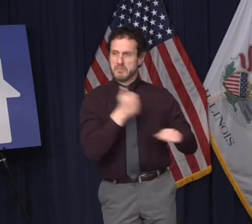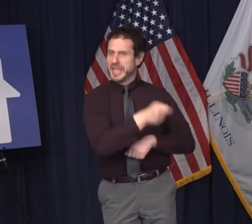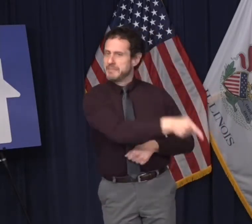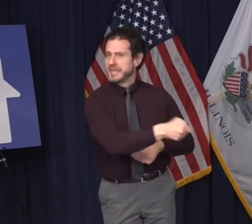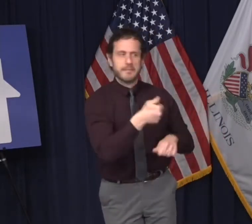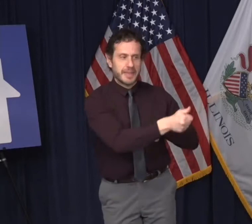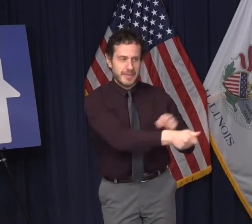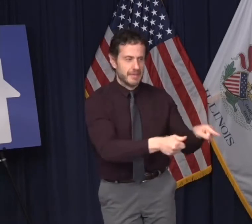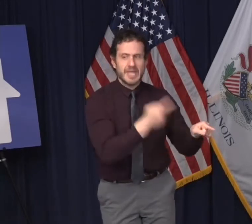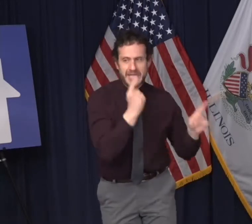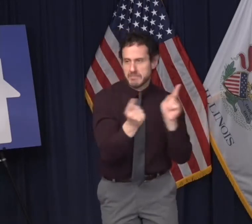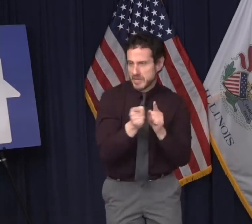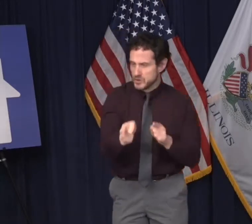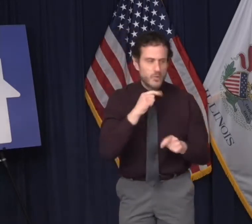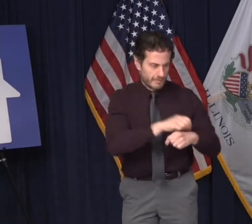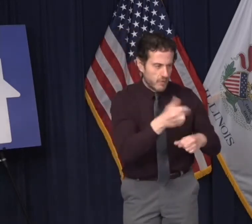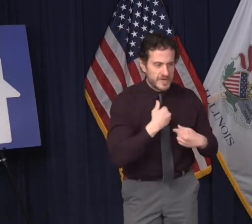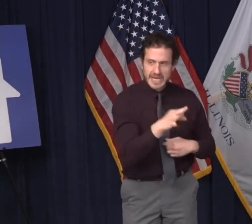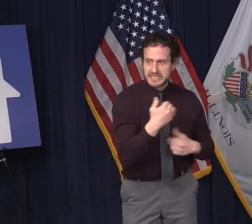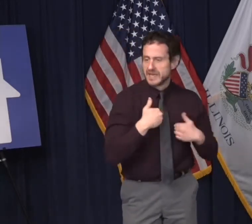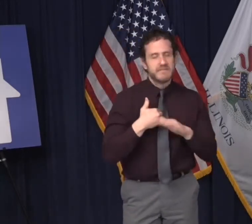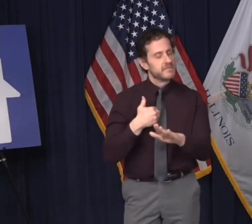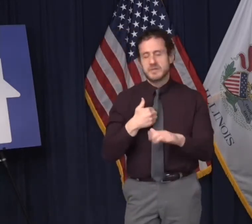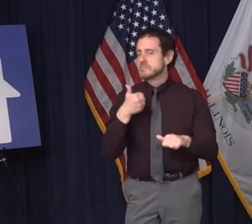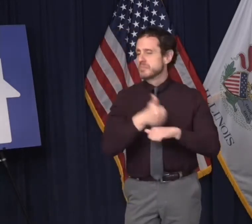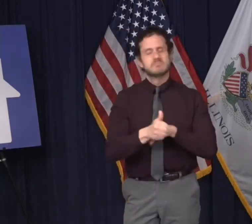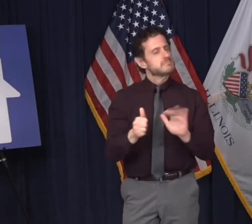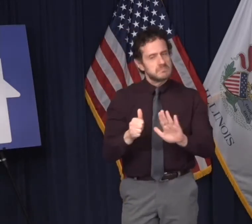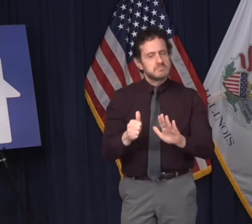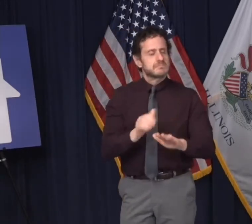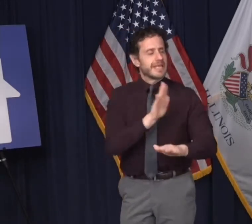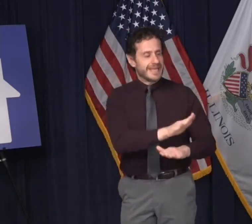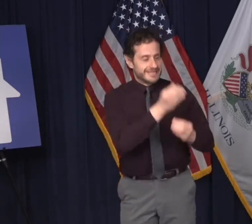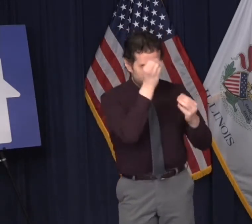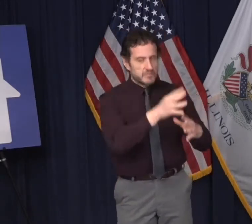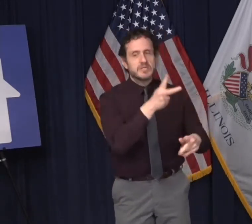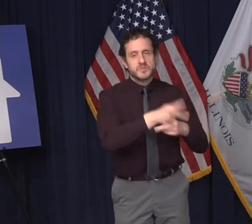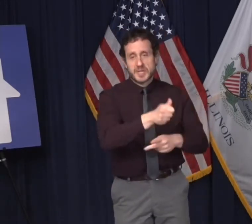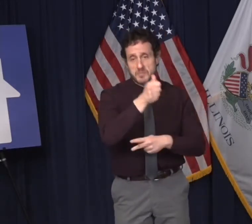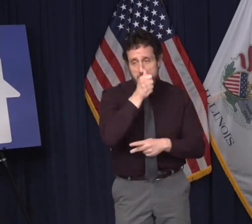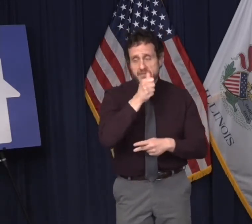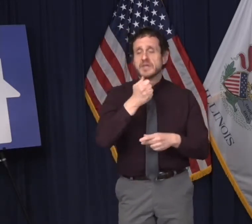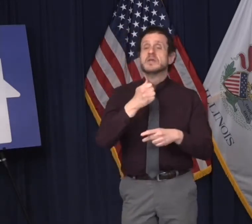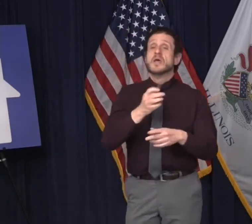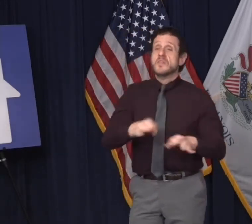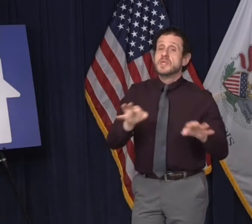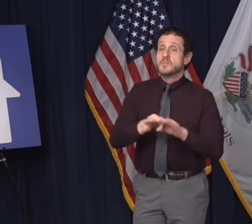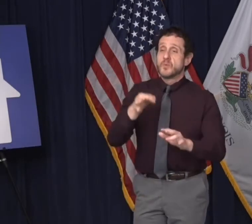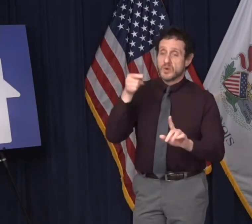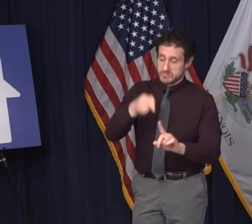THIS SITUATION. IT IS ABOUT WHAT WE DO NEXT TO KEEP EACH OTHER AS HEALTHY AND